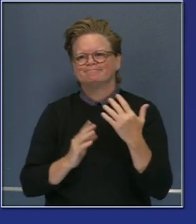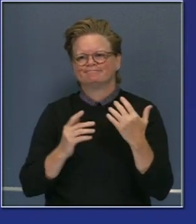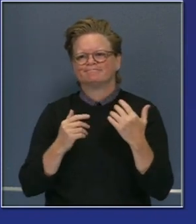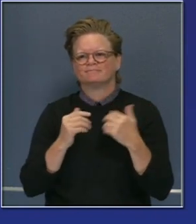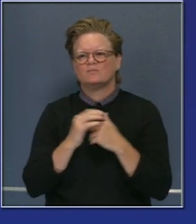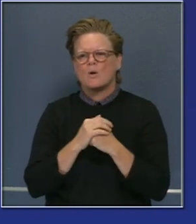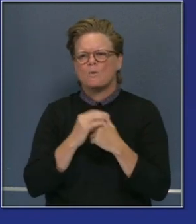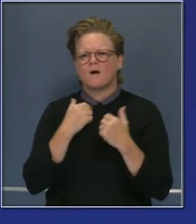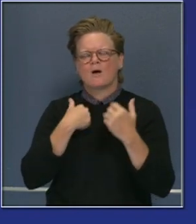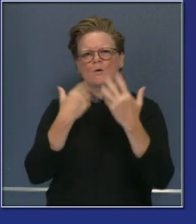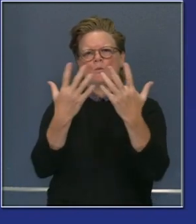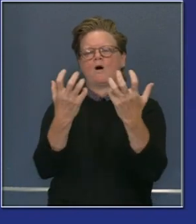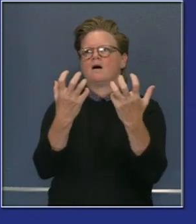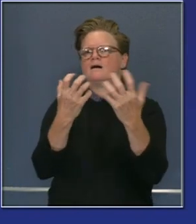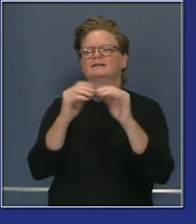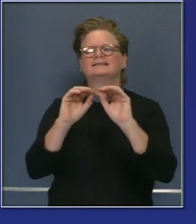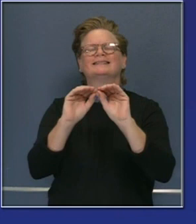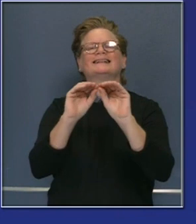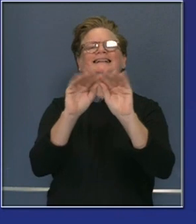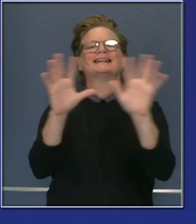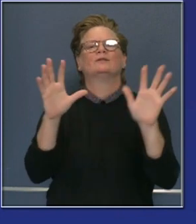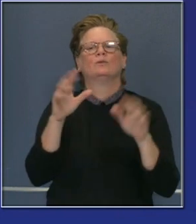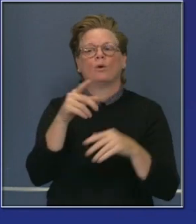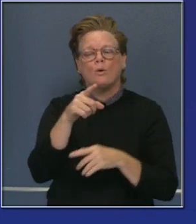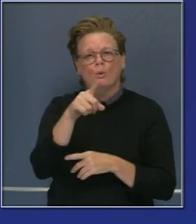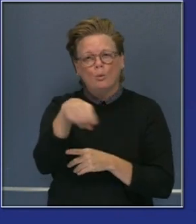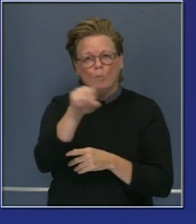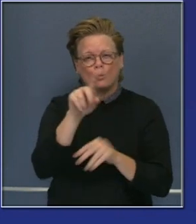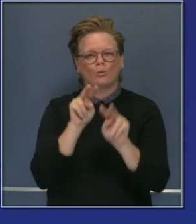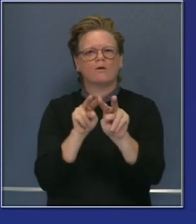ANNOUNCING TODAY AND WHAT WE ARE NOT ANNOUNCING TODAY. %